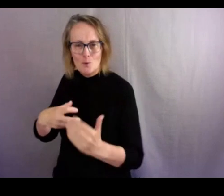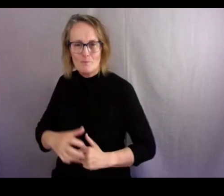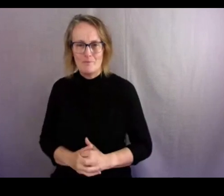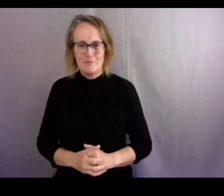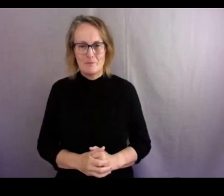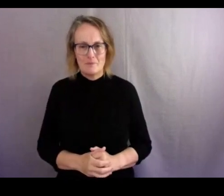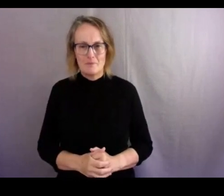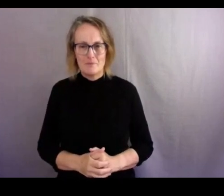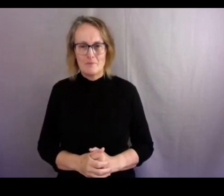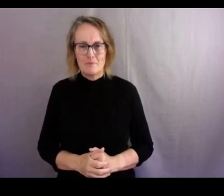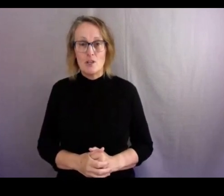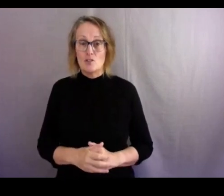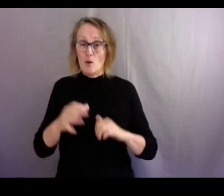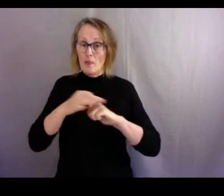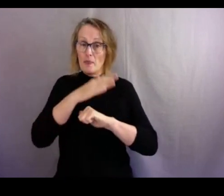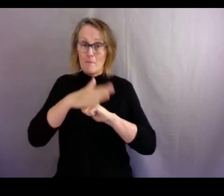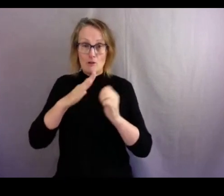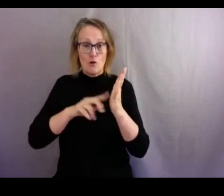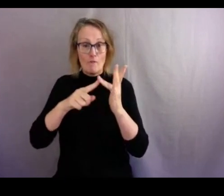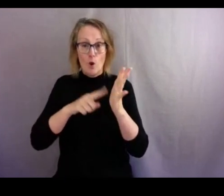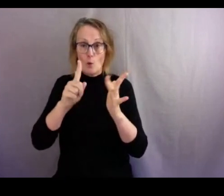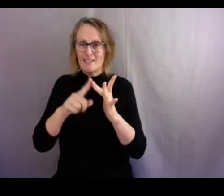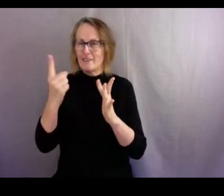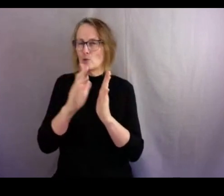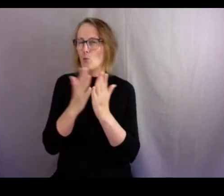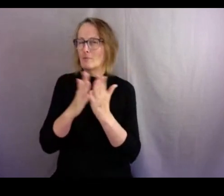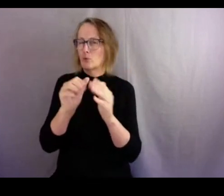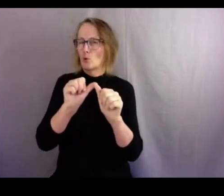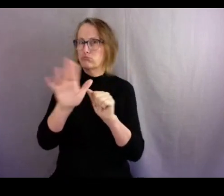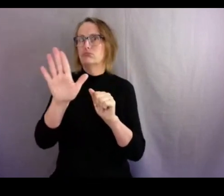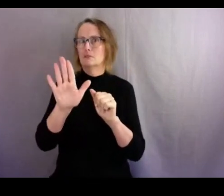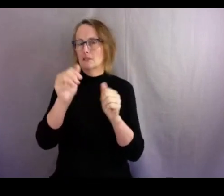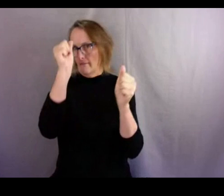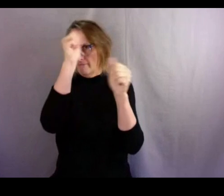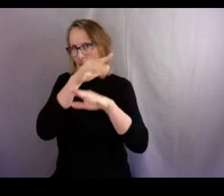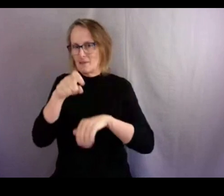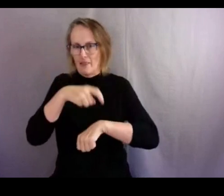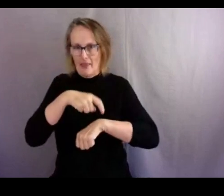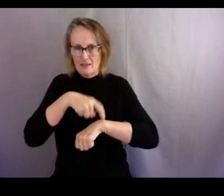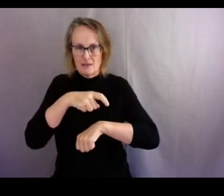of an English novel Officer, Harry Grant, alias the author and the pseudonym Pierre Loti.